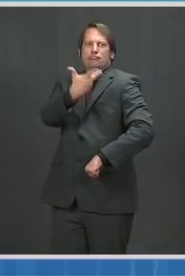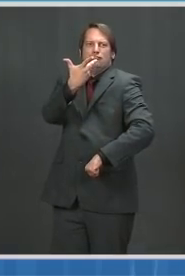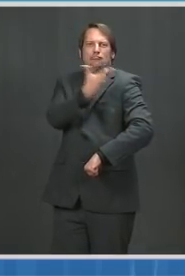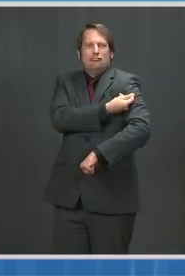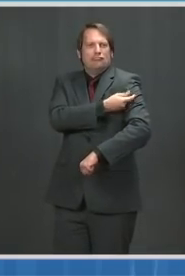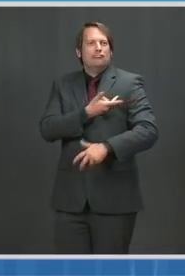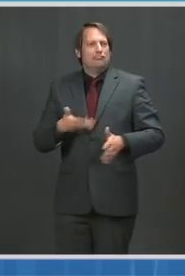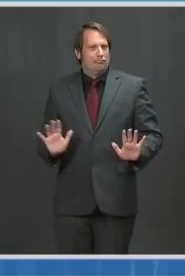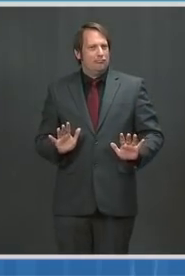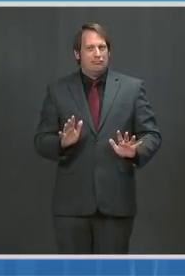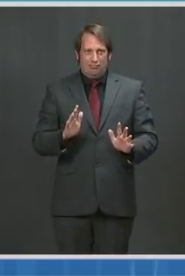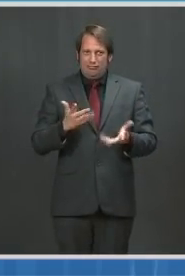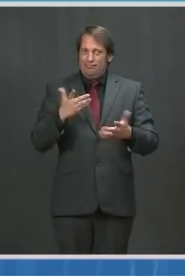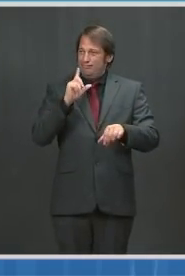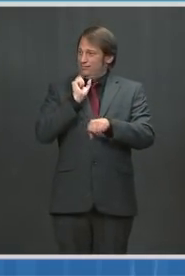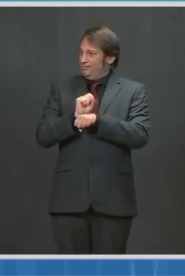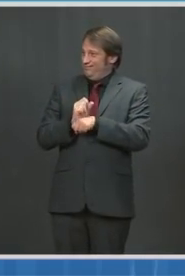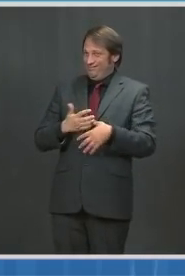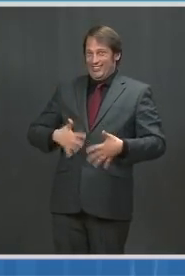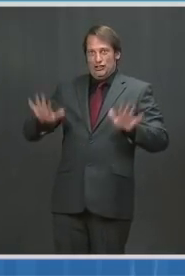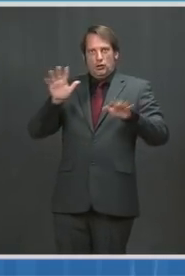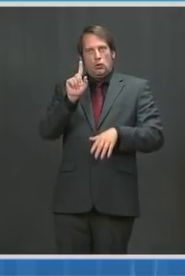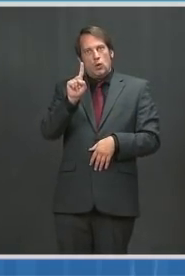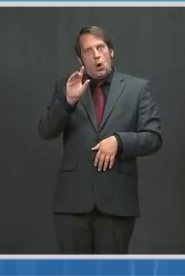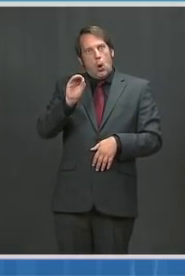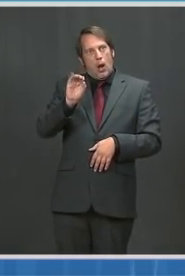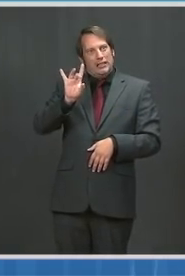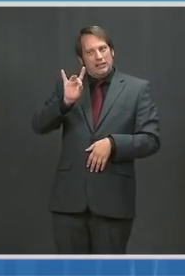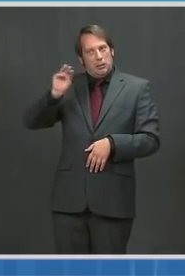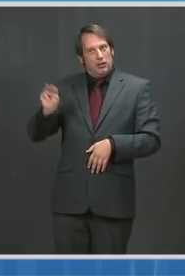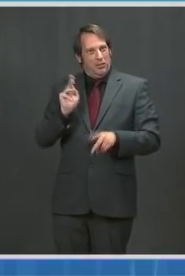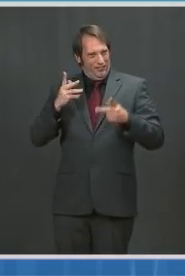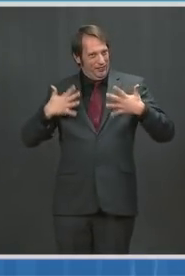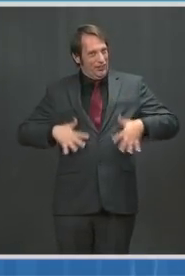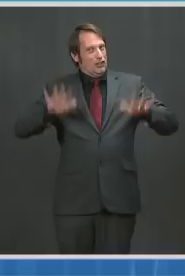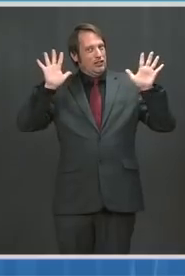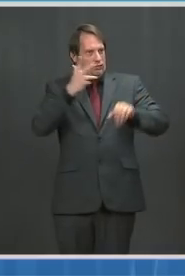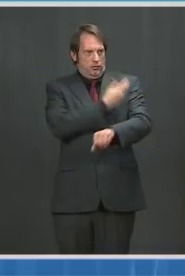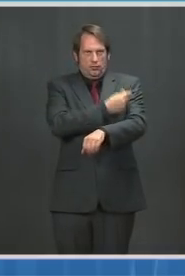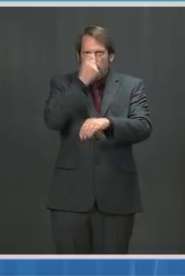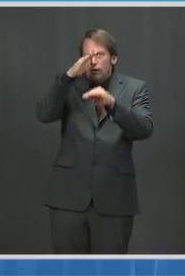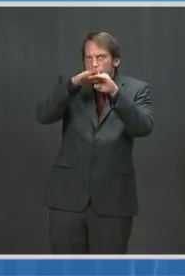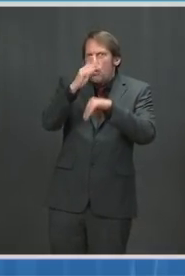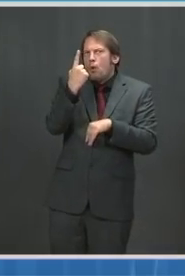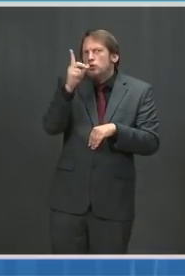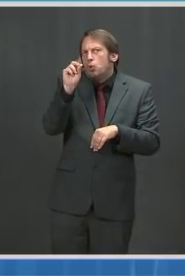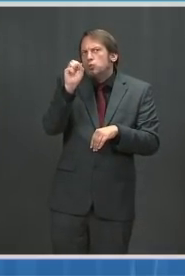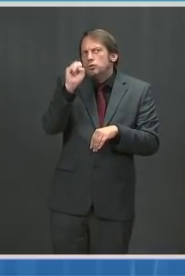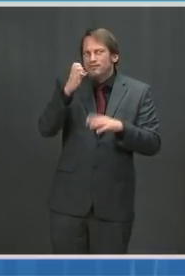who have already received at least one dose. I want to close by acknowledging